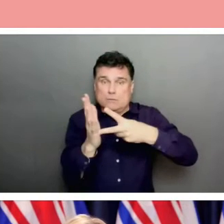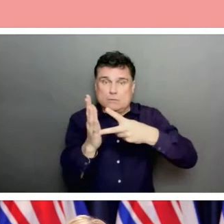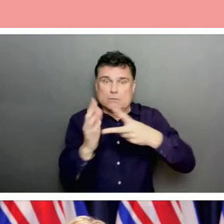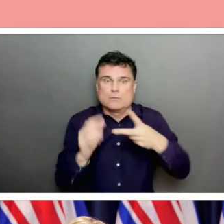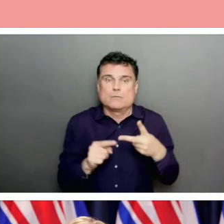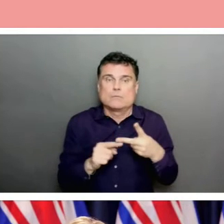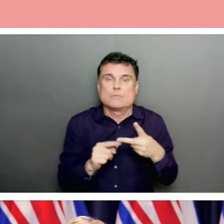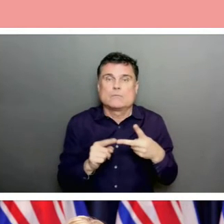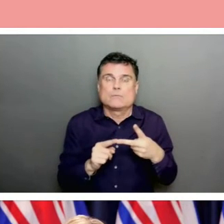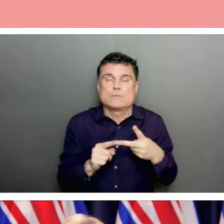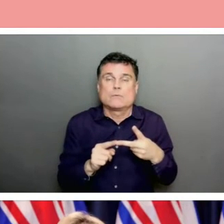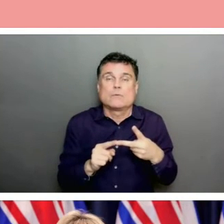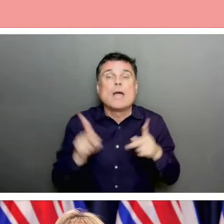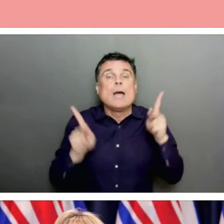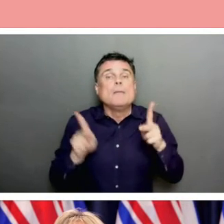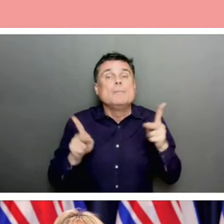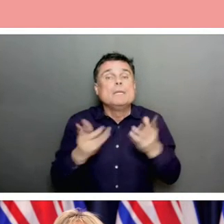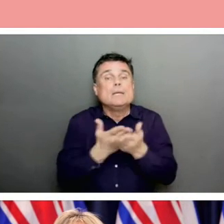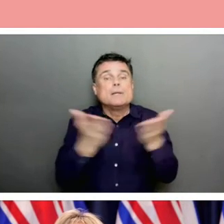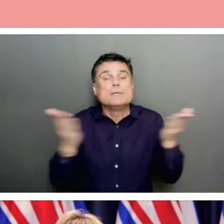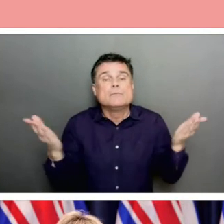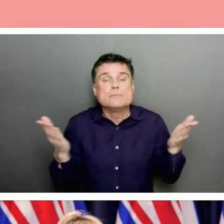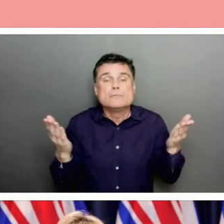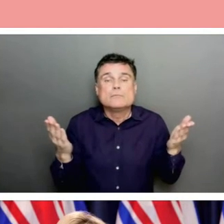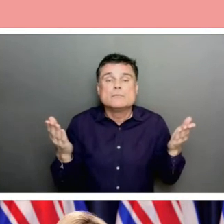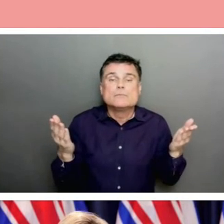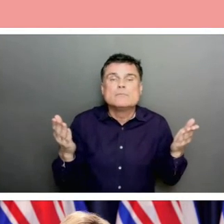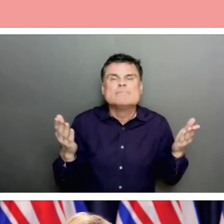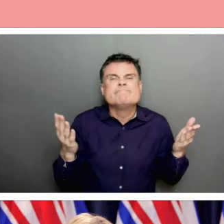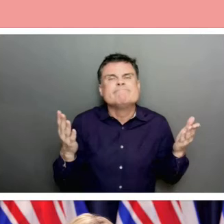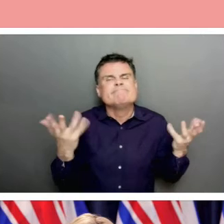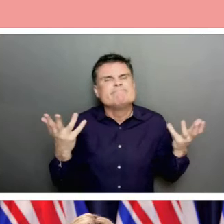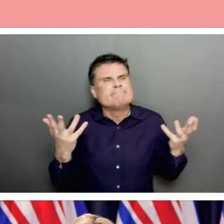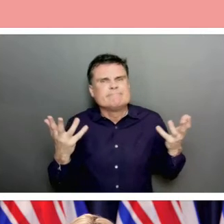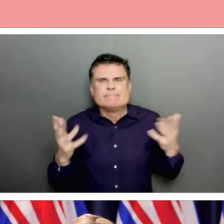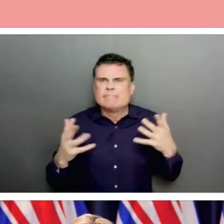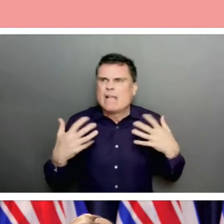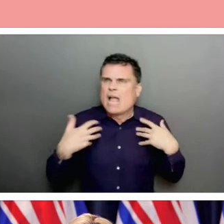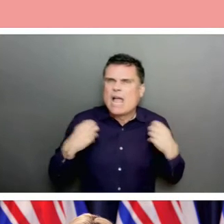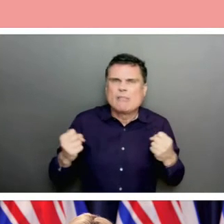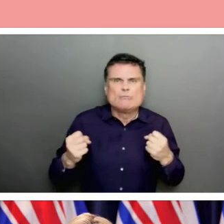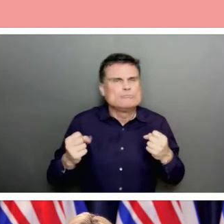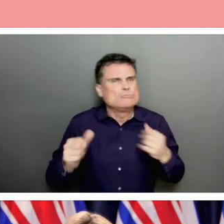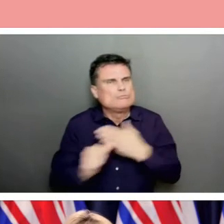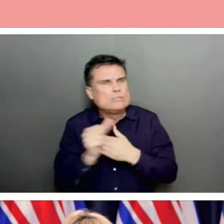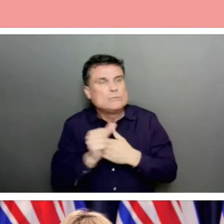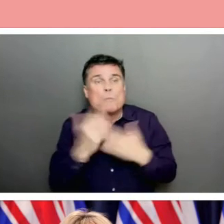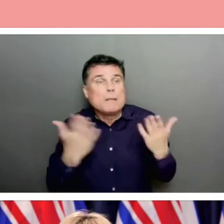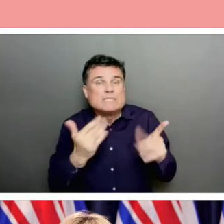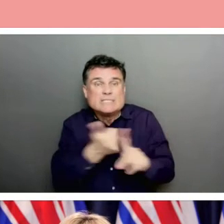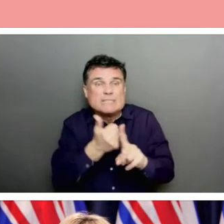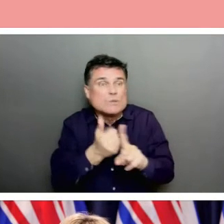integral to our system and additional people at risk in Indigenous communities. So